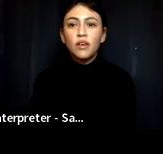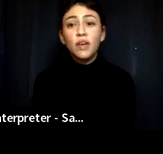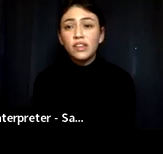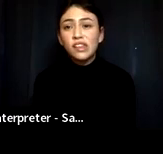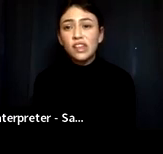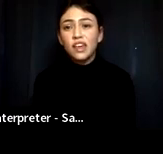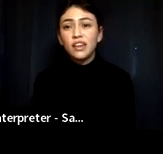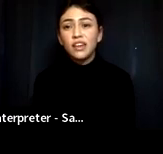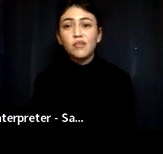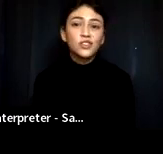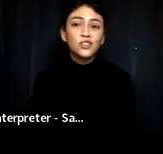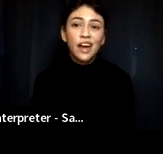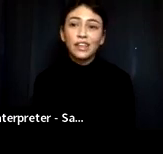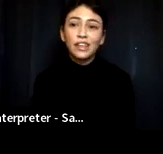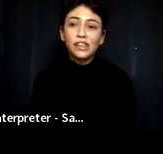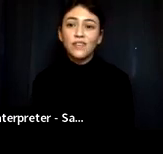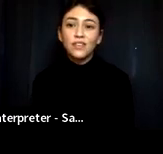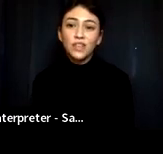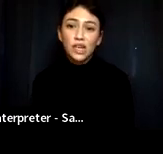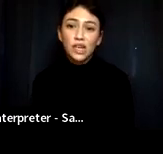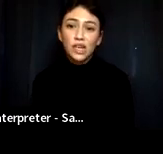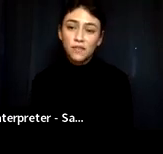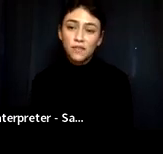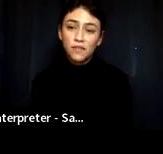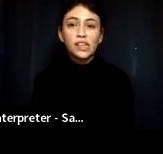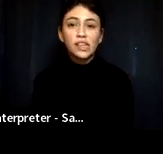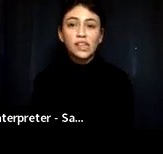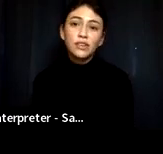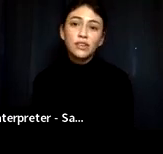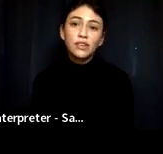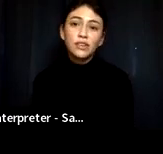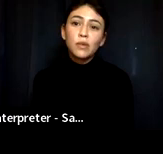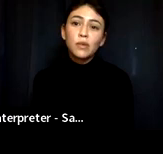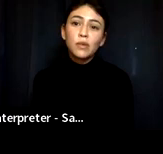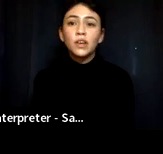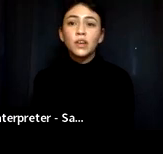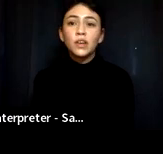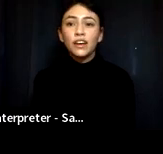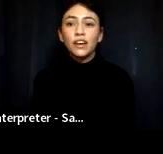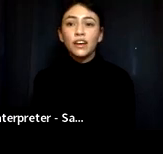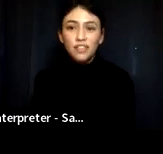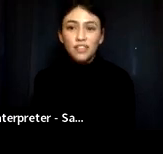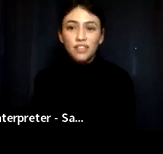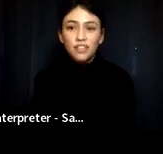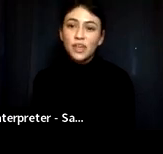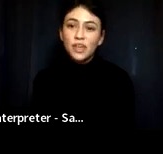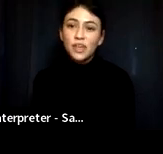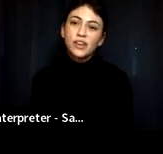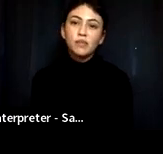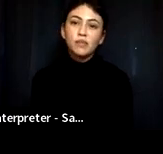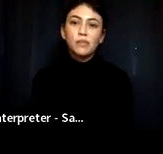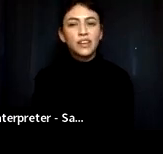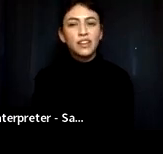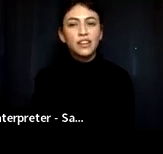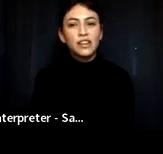We often see inspirational ads and advertisement for advocacy about disabled people living their lives and being inspirational.